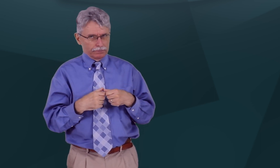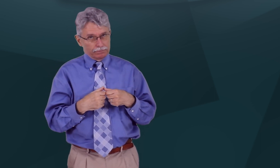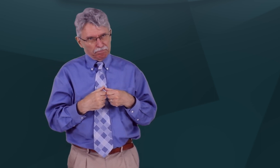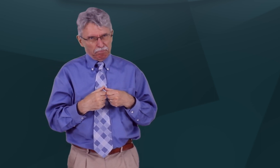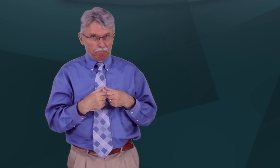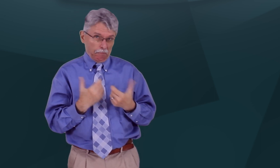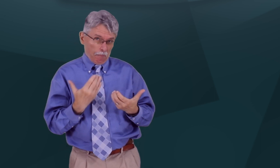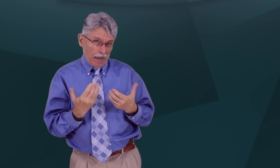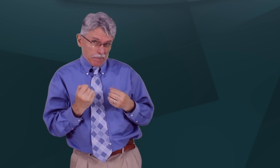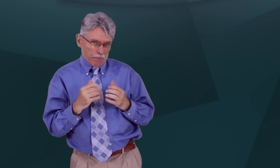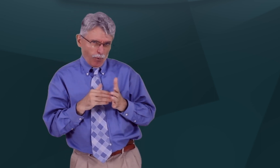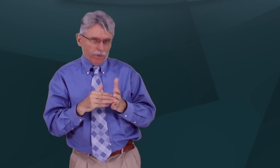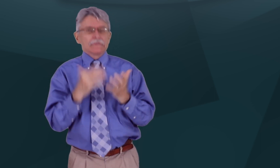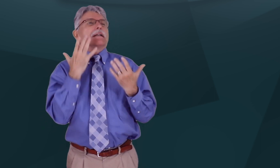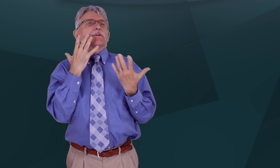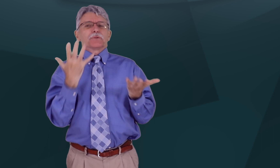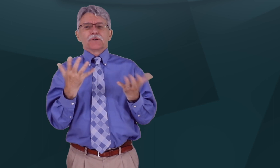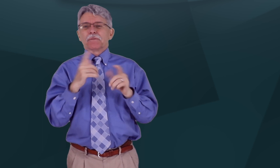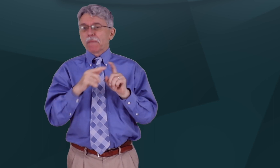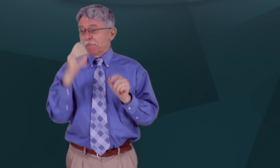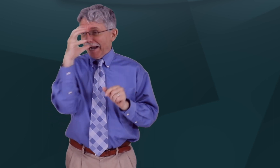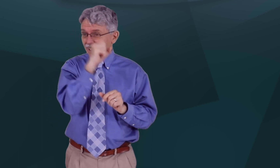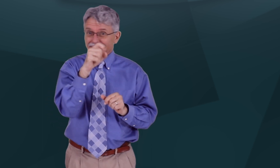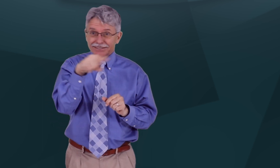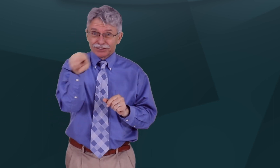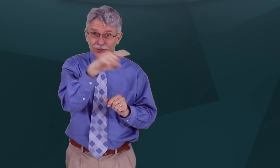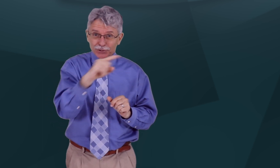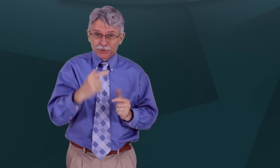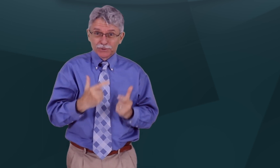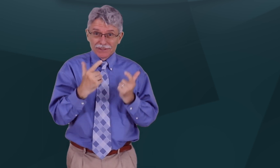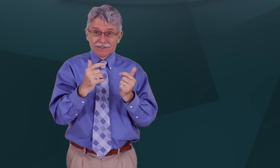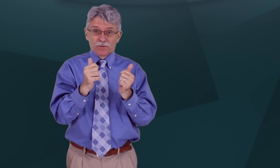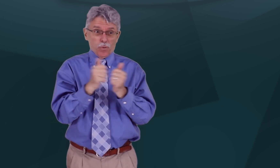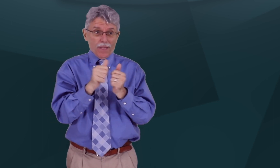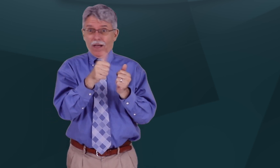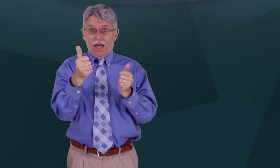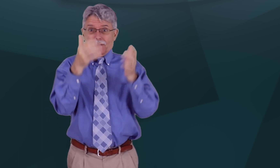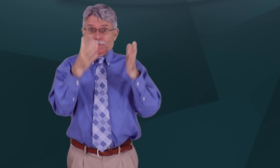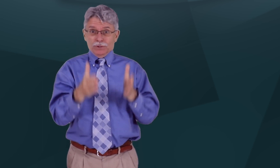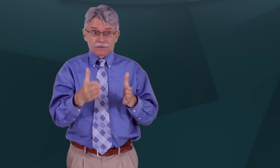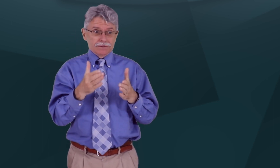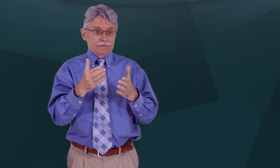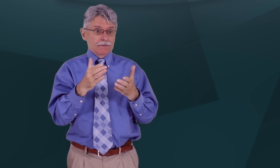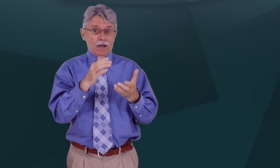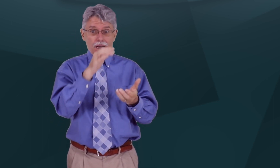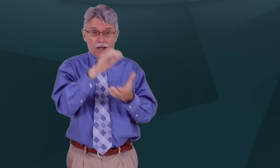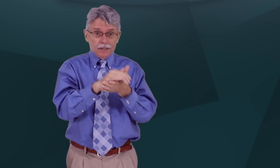Maybe a little bit more often than that, but whatever. I'm sure that you do, too, if you live with another person --